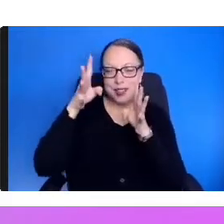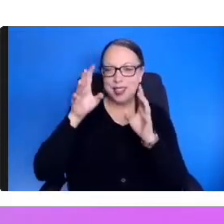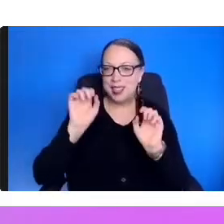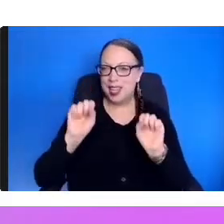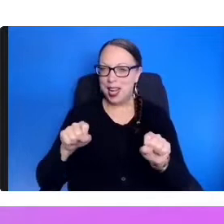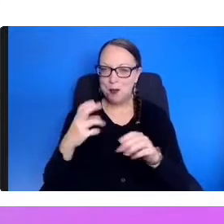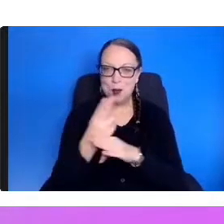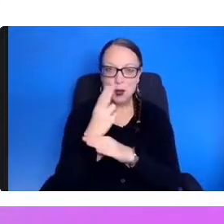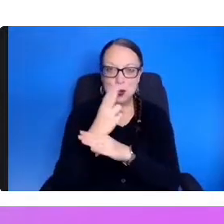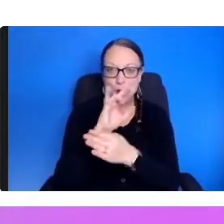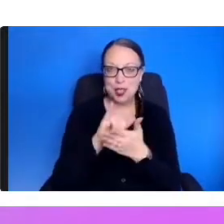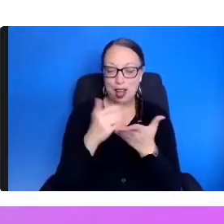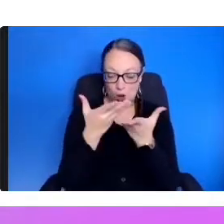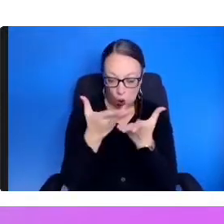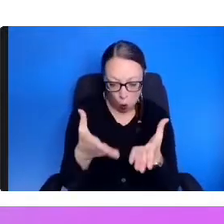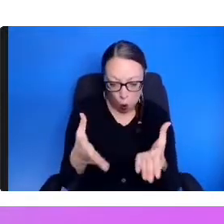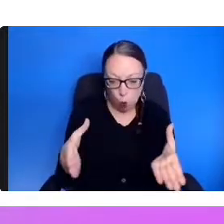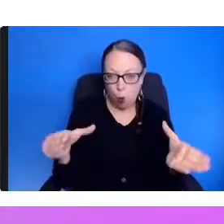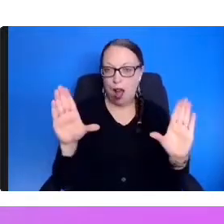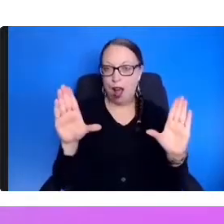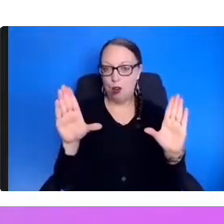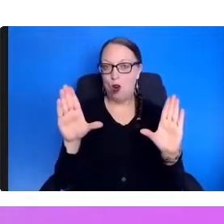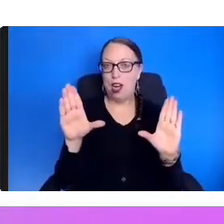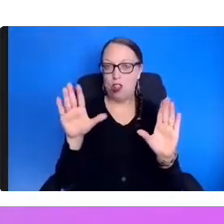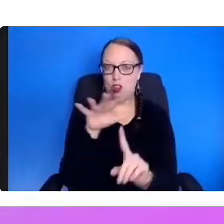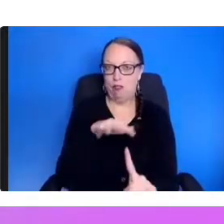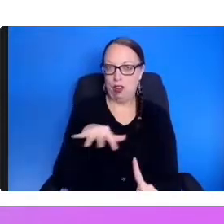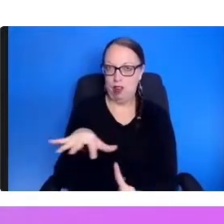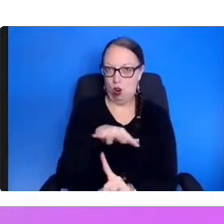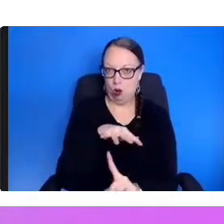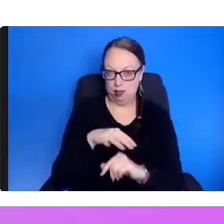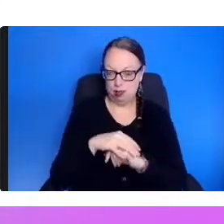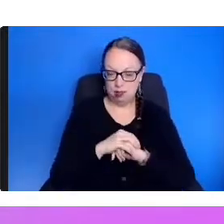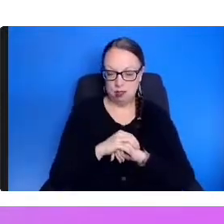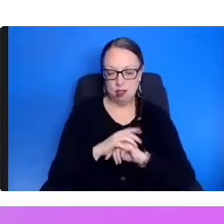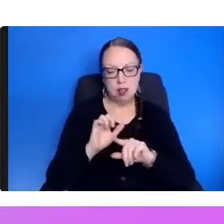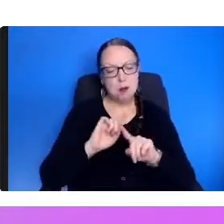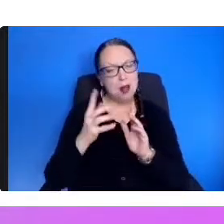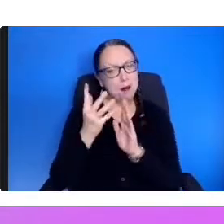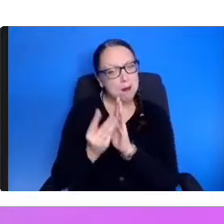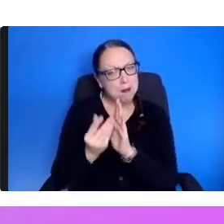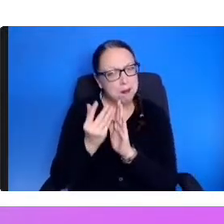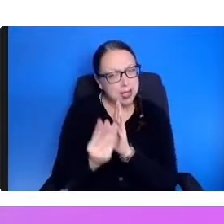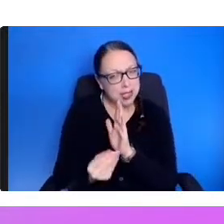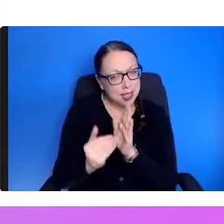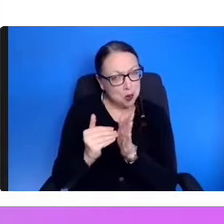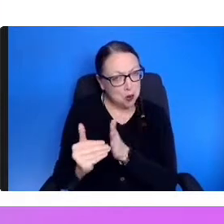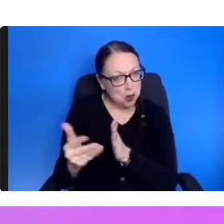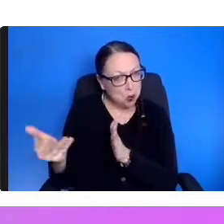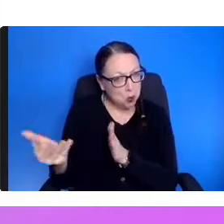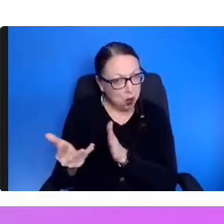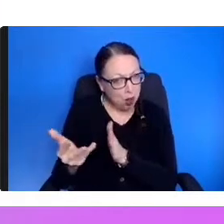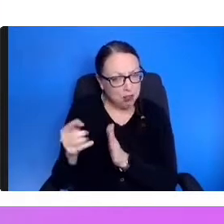in a wide range of environments but what they are missing in many circumstances is this inclusive insight